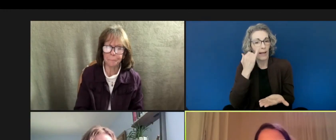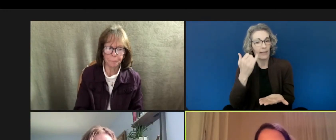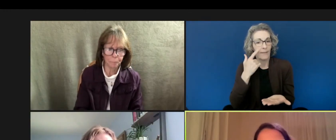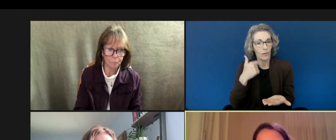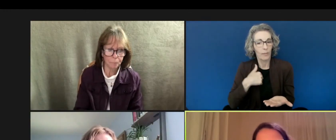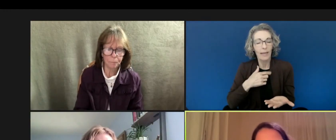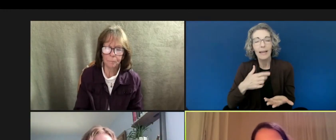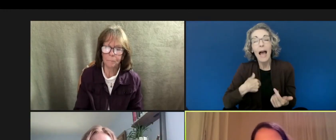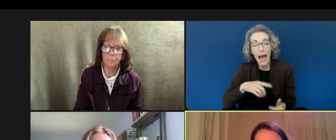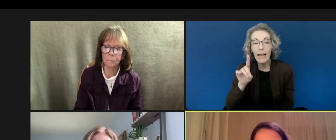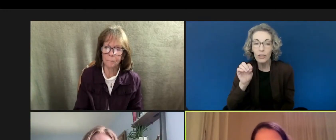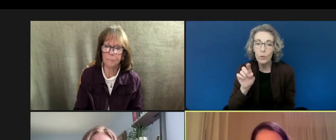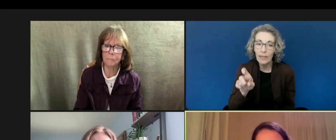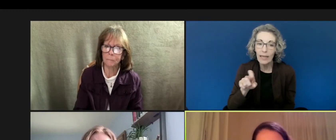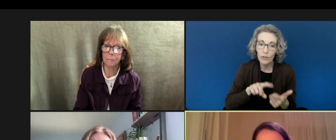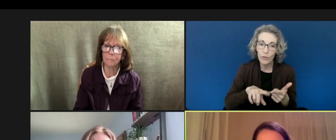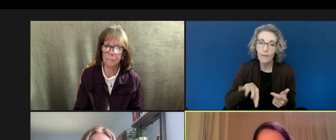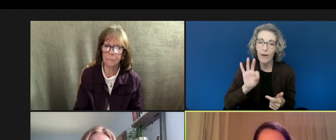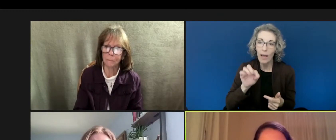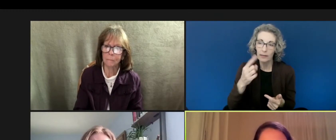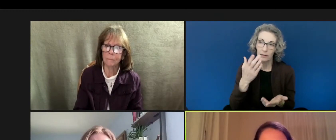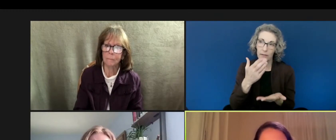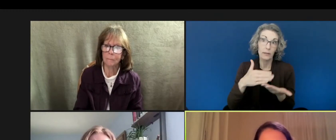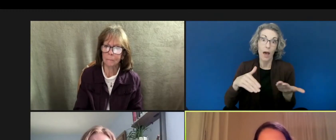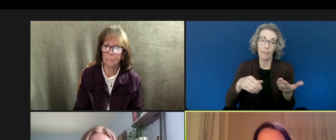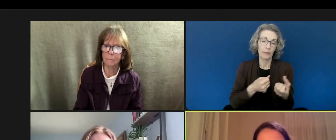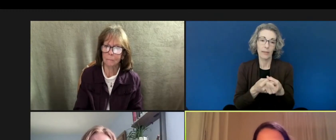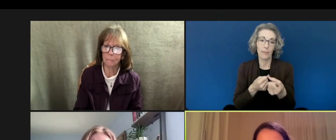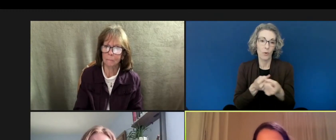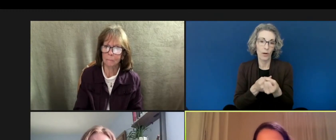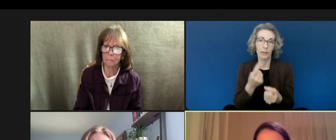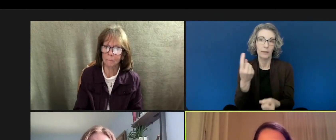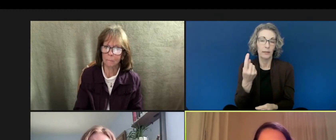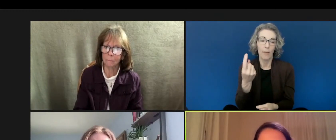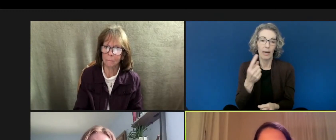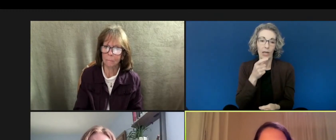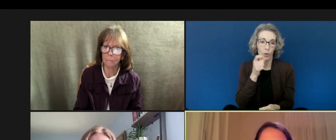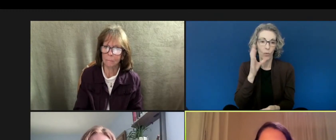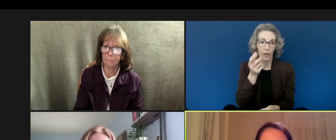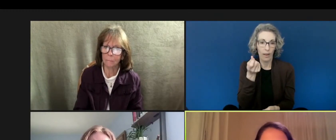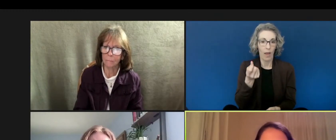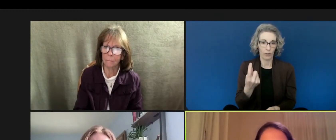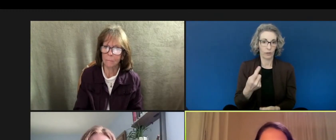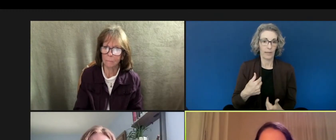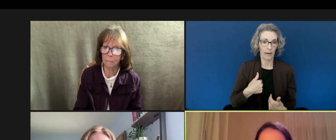I do need to find some support, somebody that will understand me.